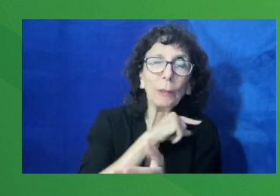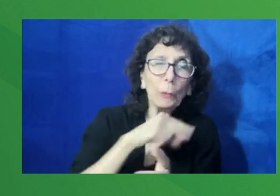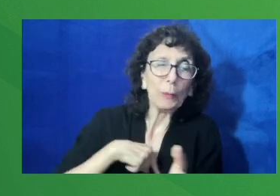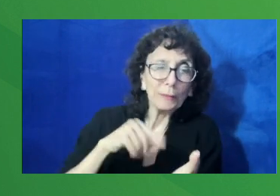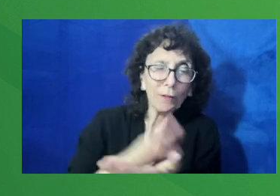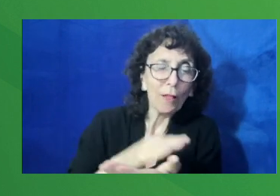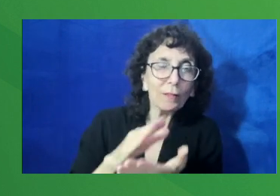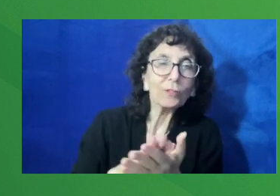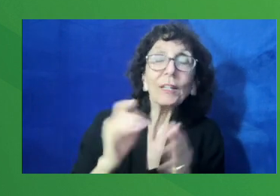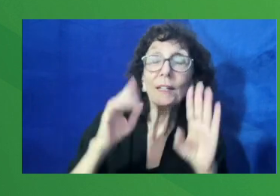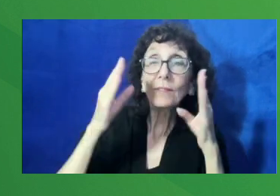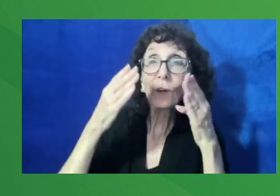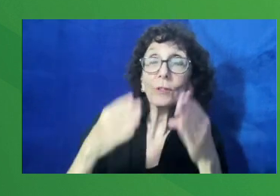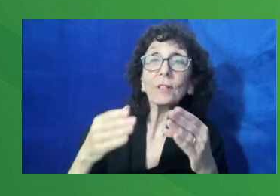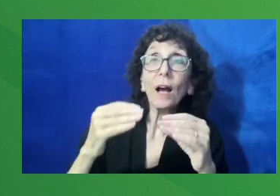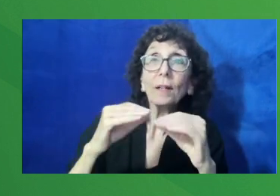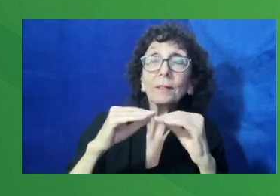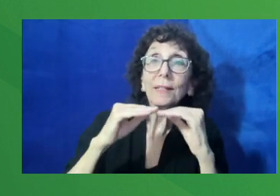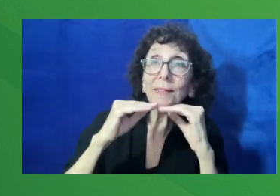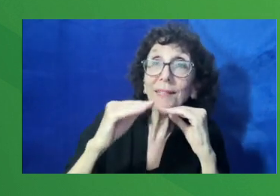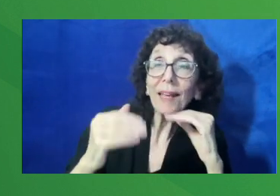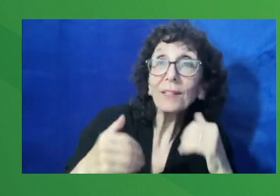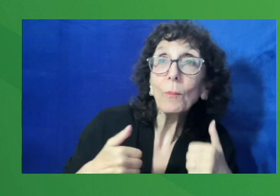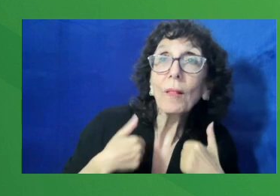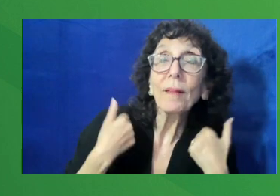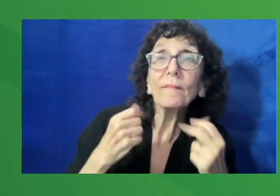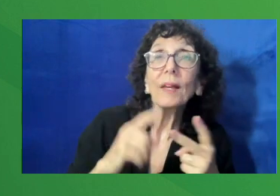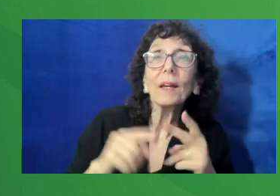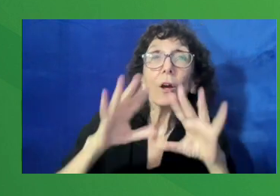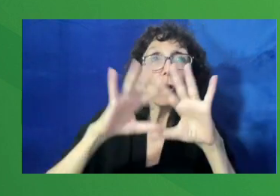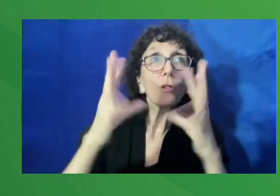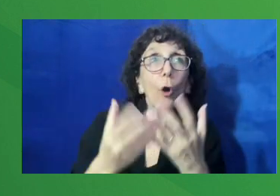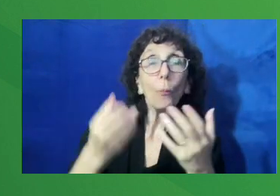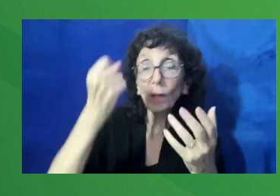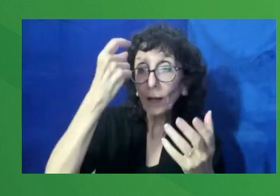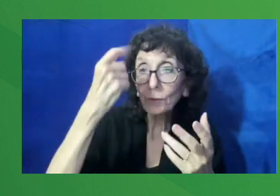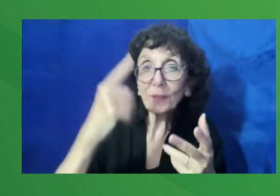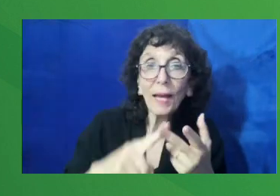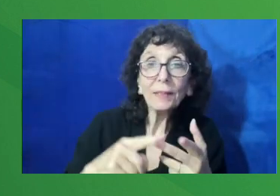living, difficult knowledge, global citizenship education, controversial issues, and pre-service